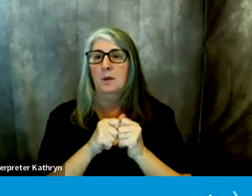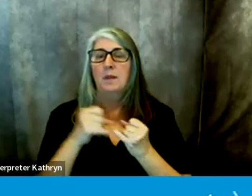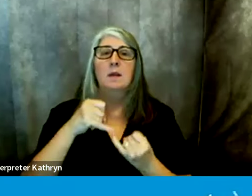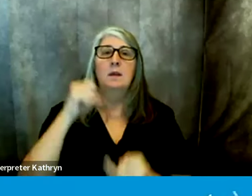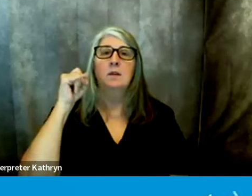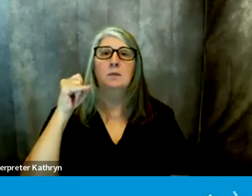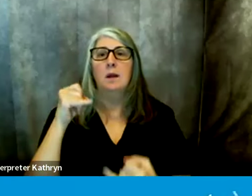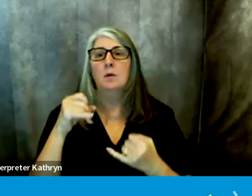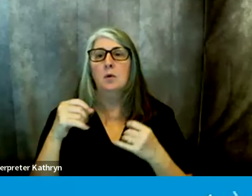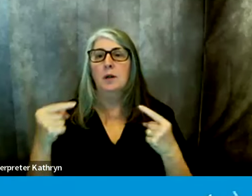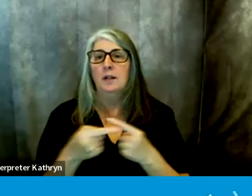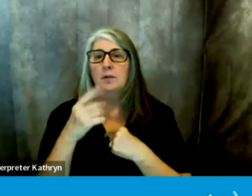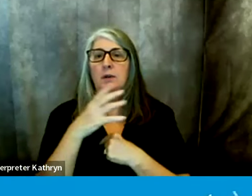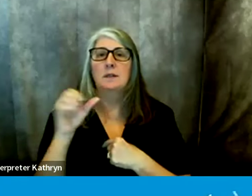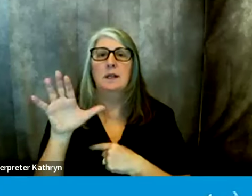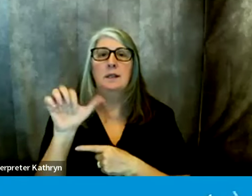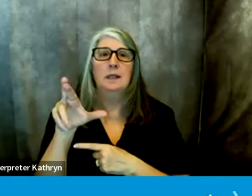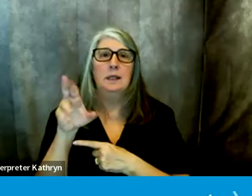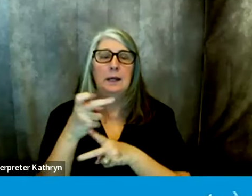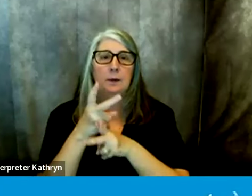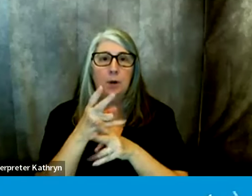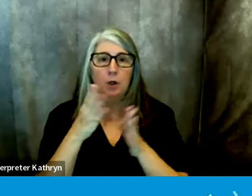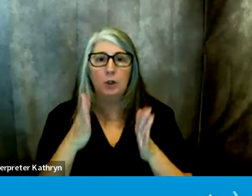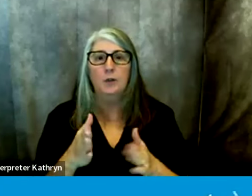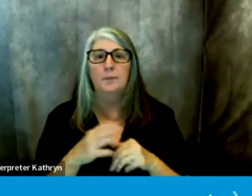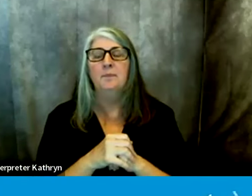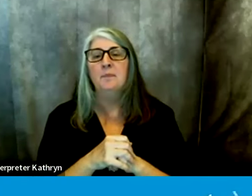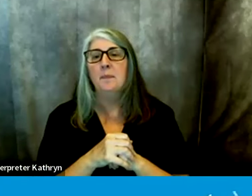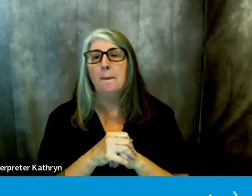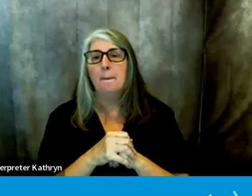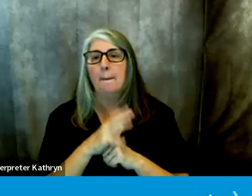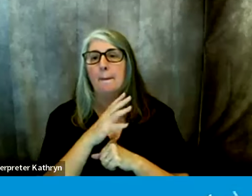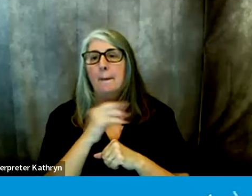and care partners about how they would envision using the device.